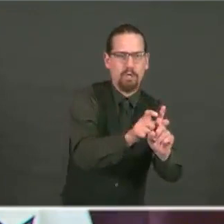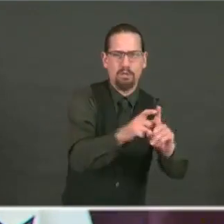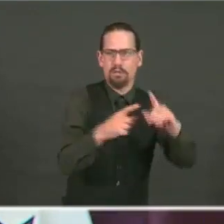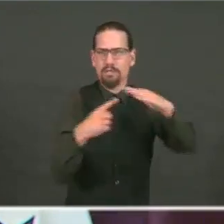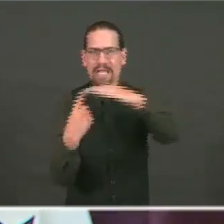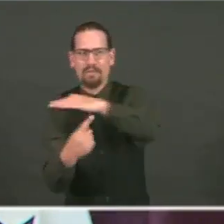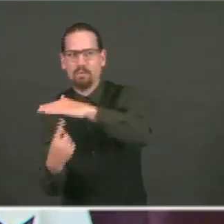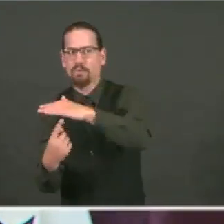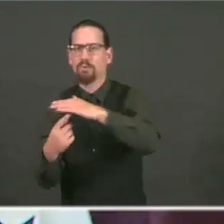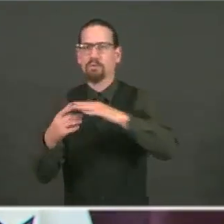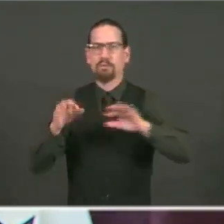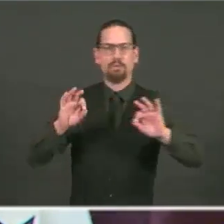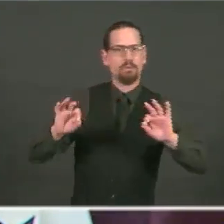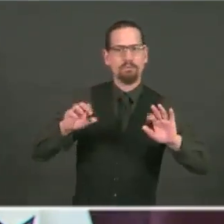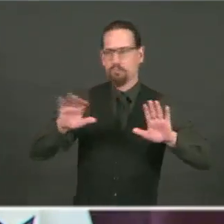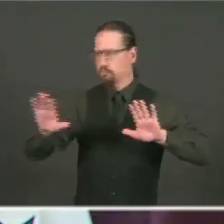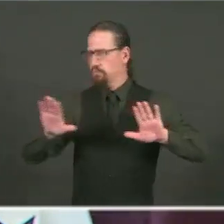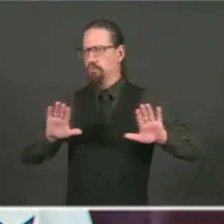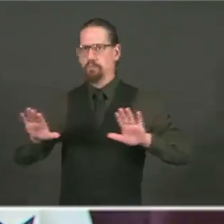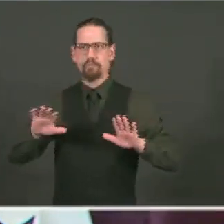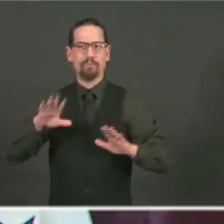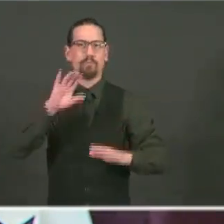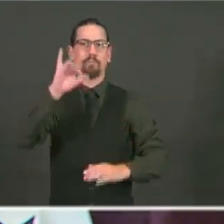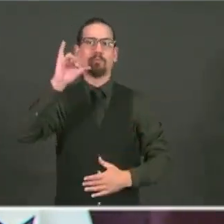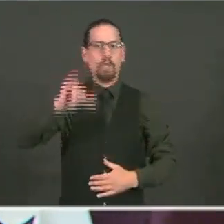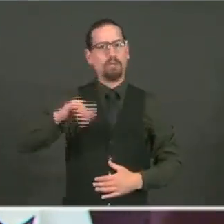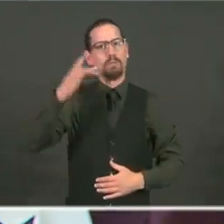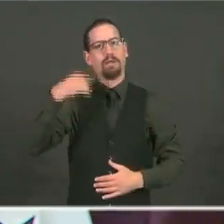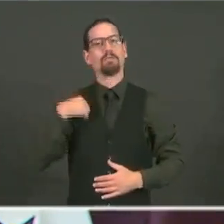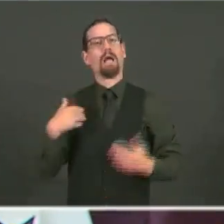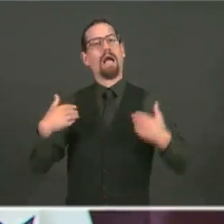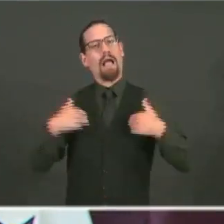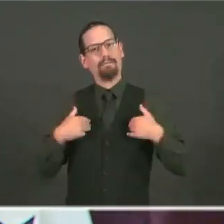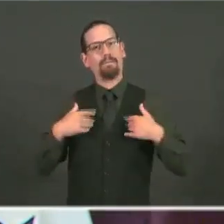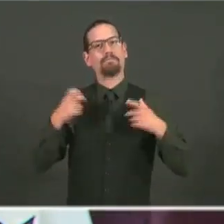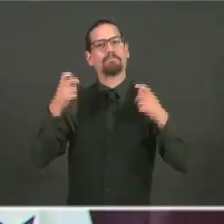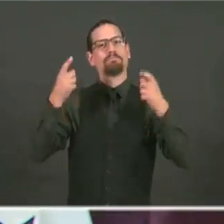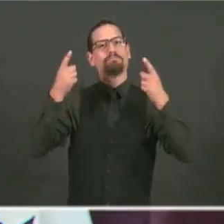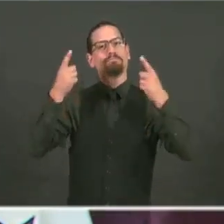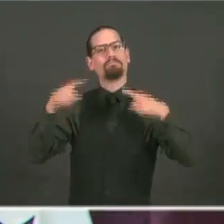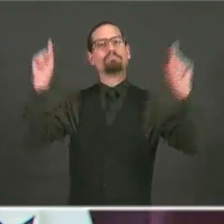DONE CONTACT TRACING AND ISOLATED OR QUARANTINED